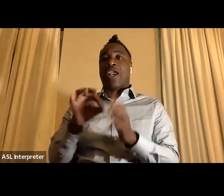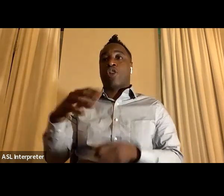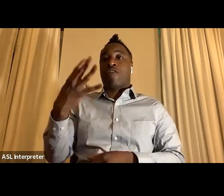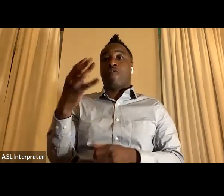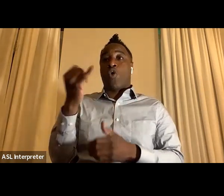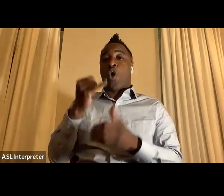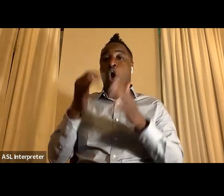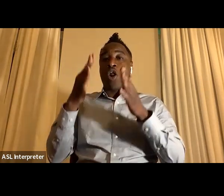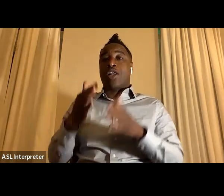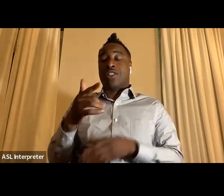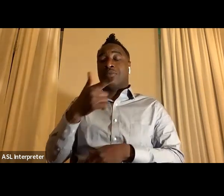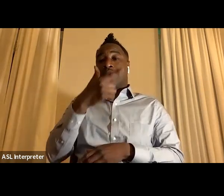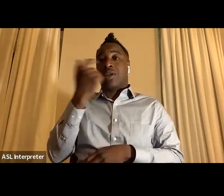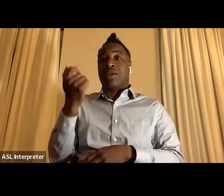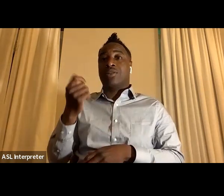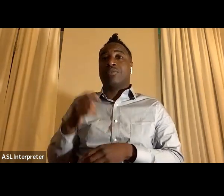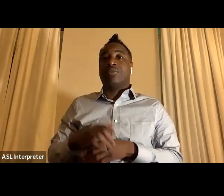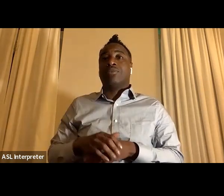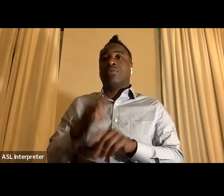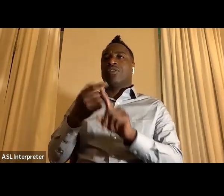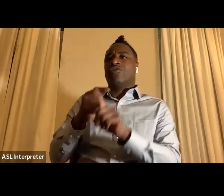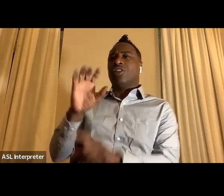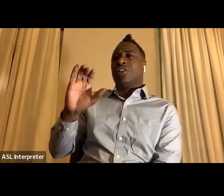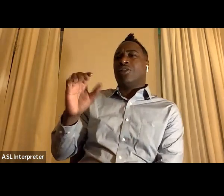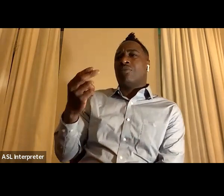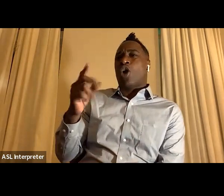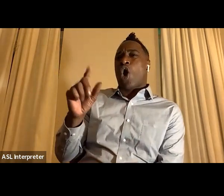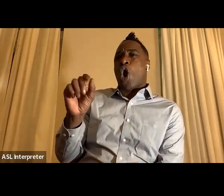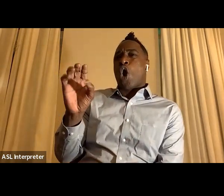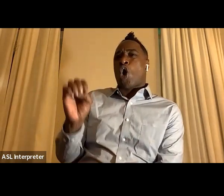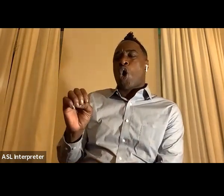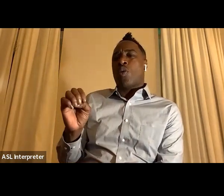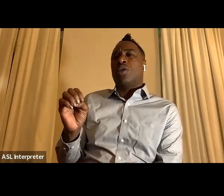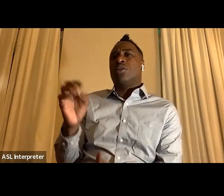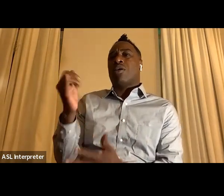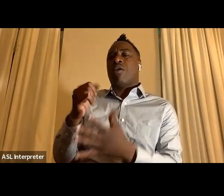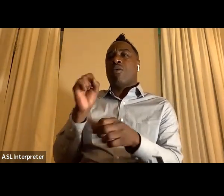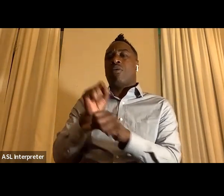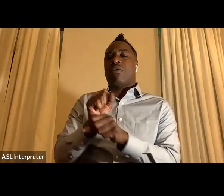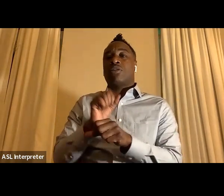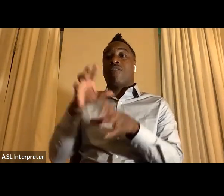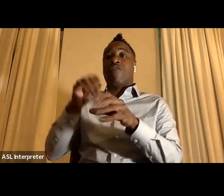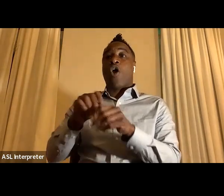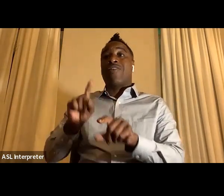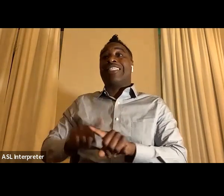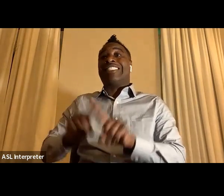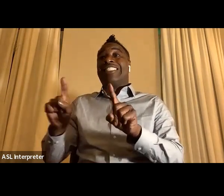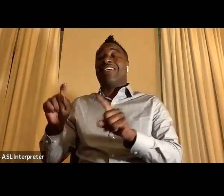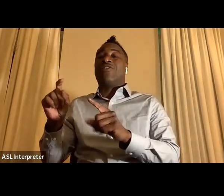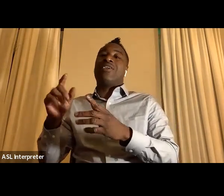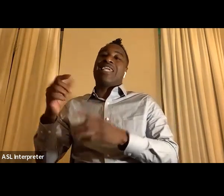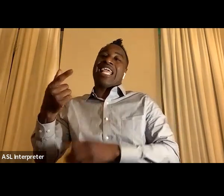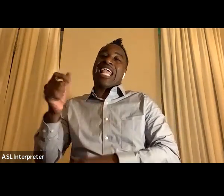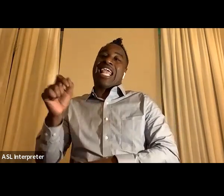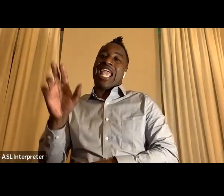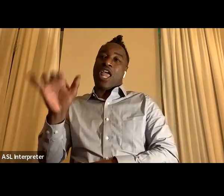well, from Chloe's piece itself, it was involved in another gallery that I've done in the past, and it